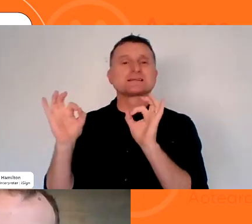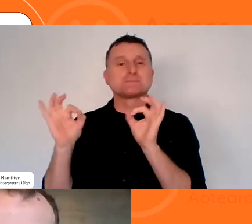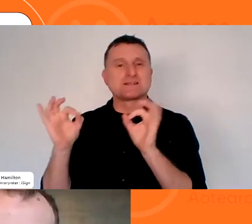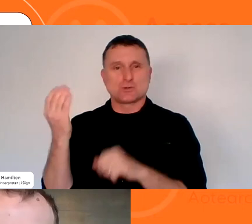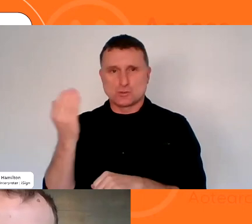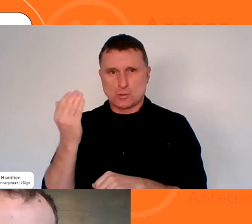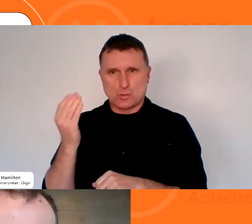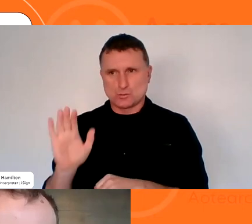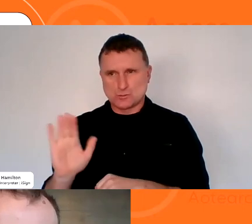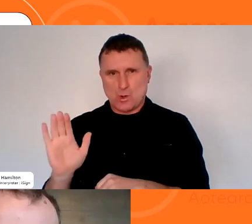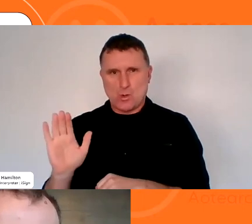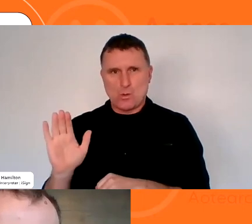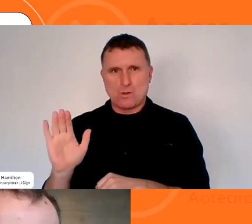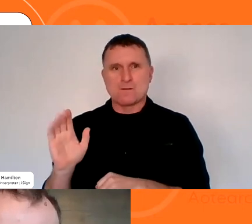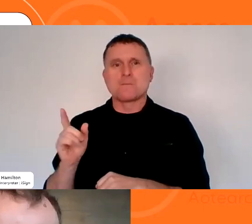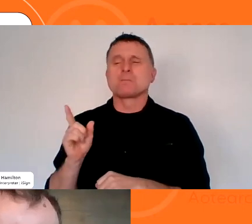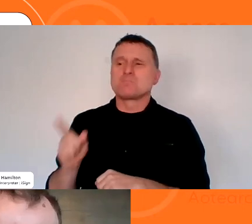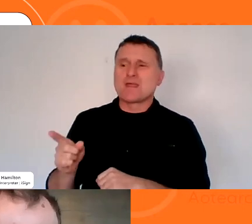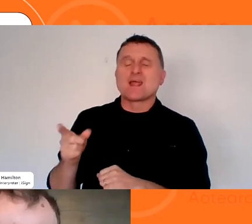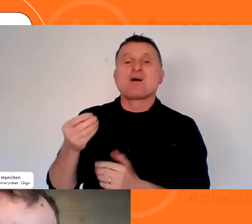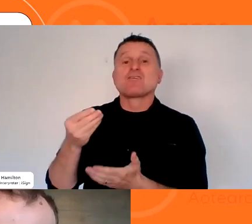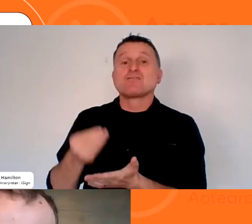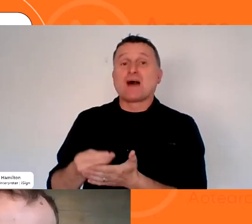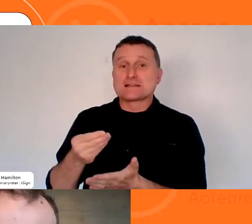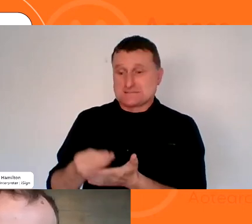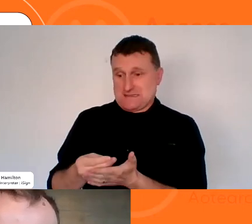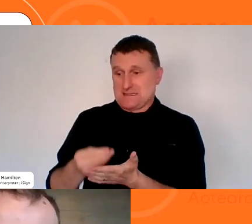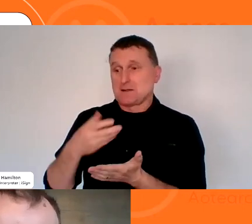funding needs to be more divvied up a bit. But it's just interesting,